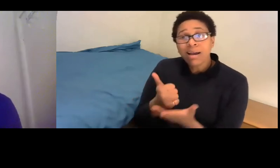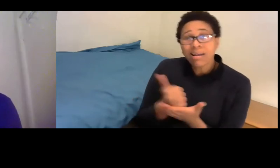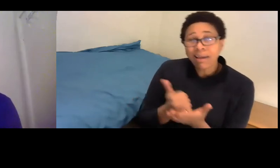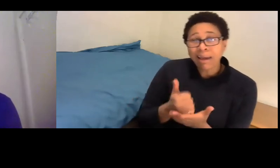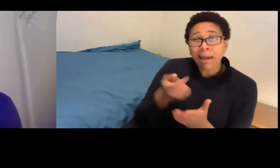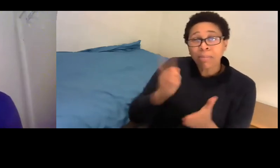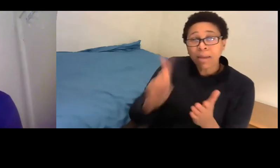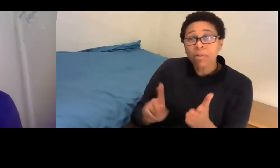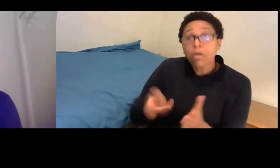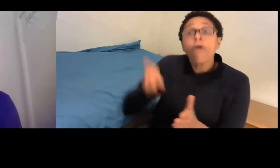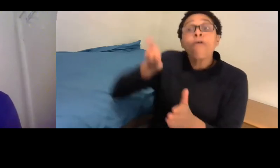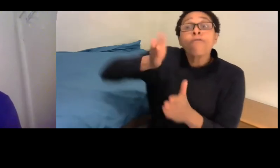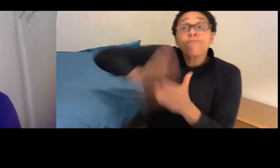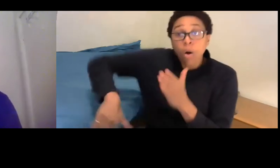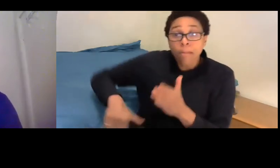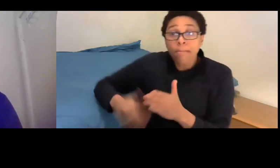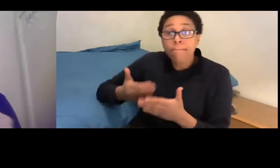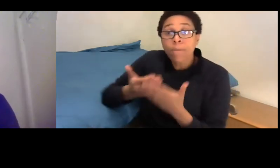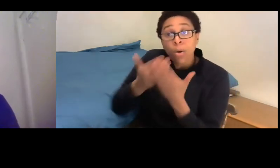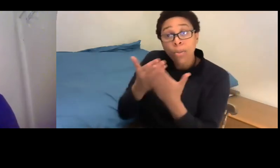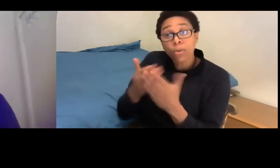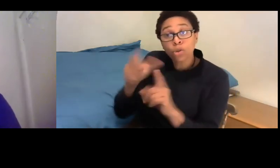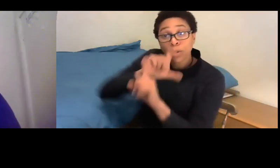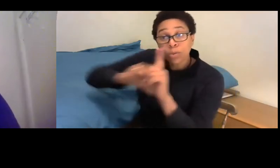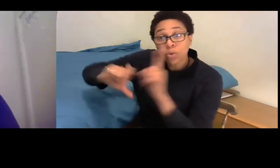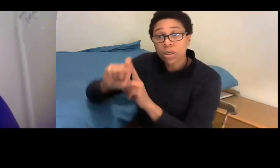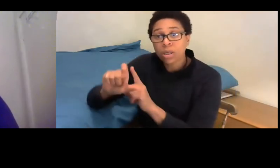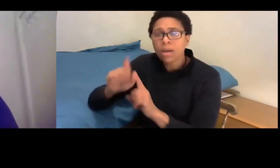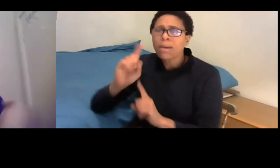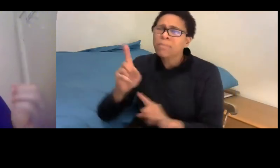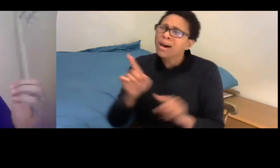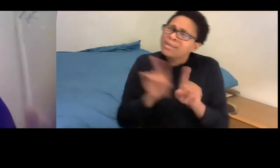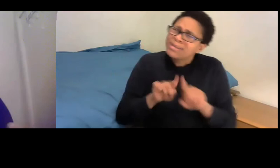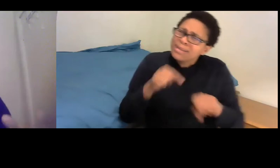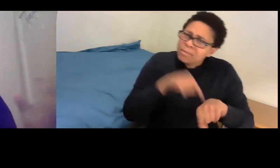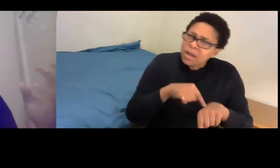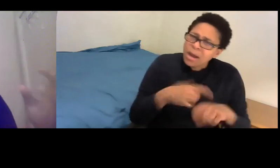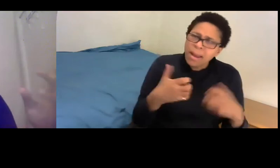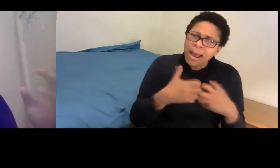that? But also, at the same time, how do I challenge this